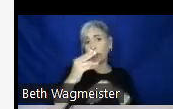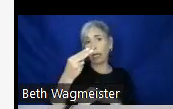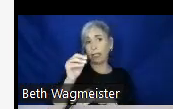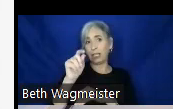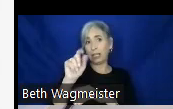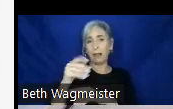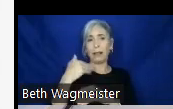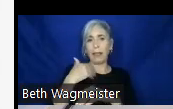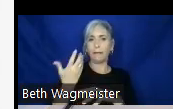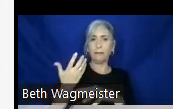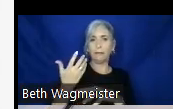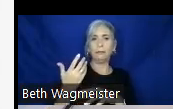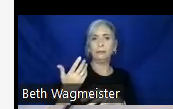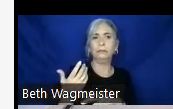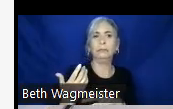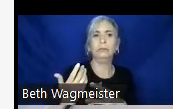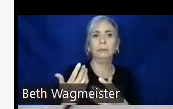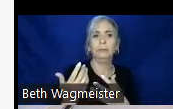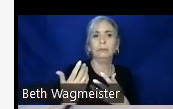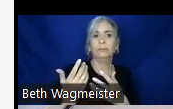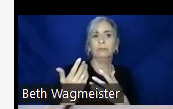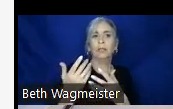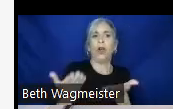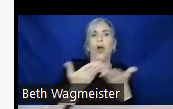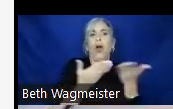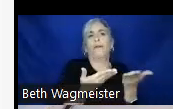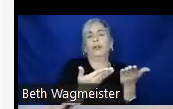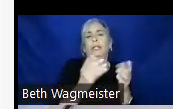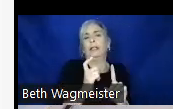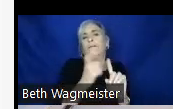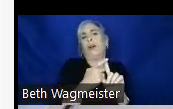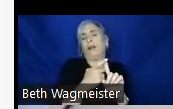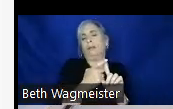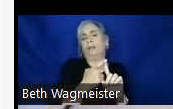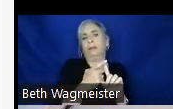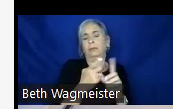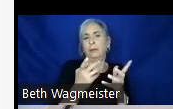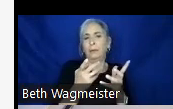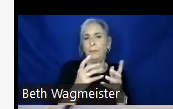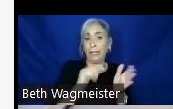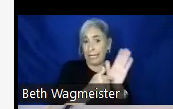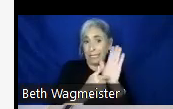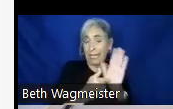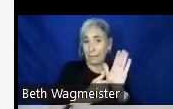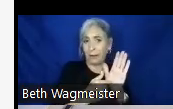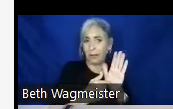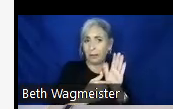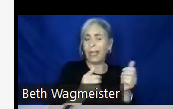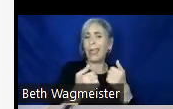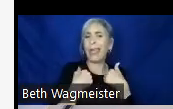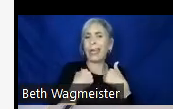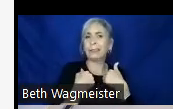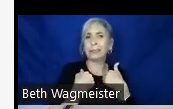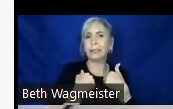built in that comes with accessibility for free. The image tag is part of that. It allows you to